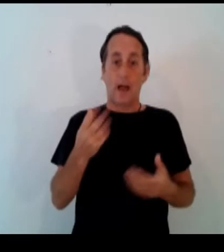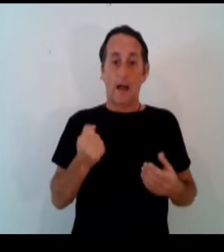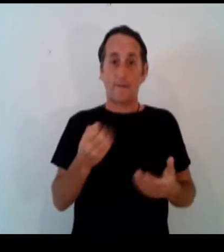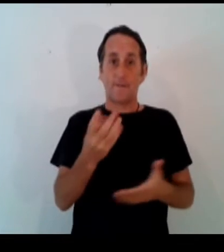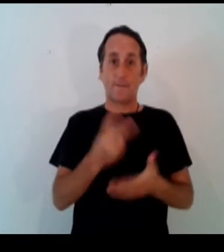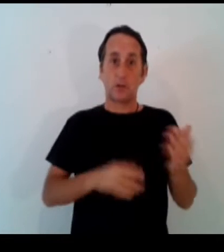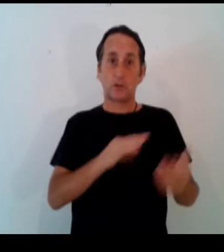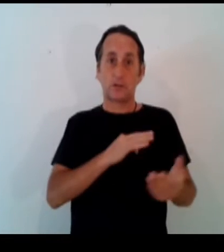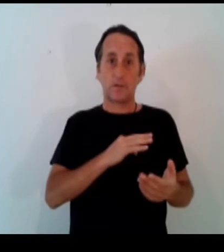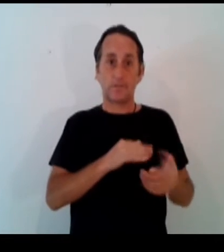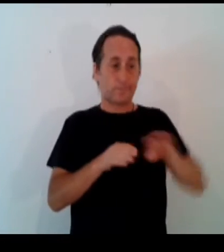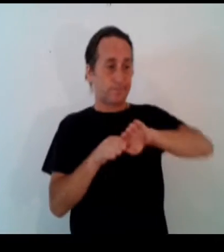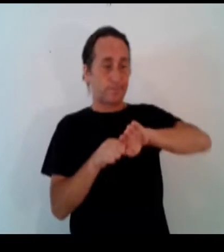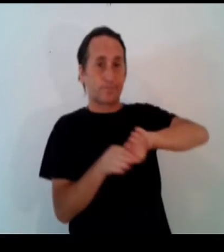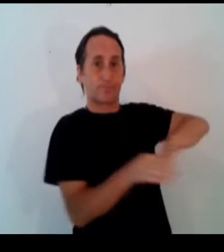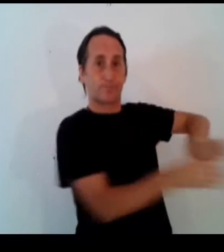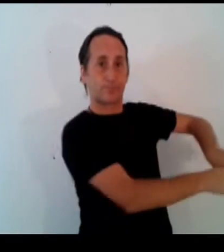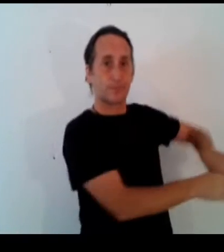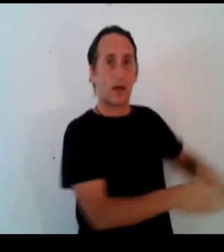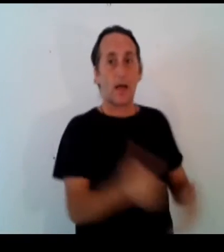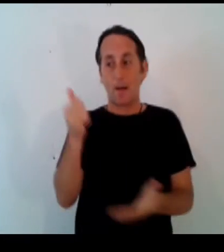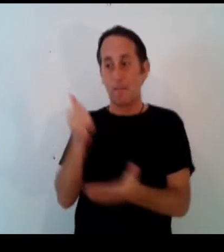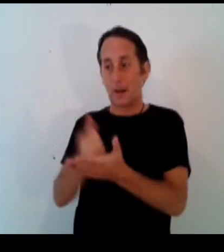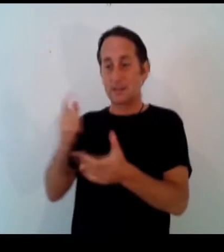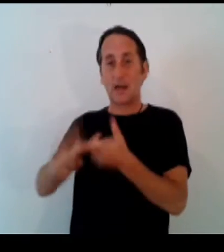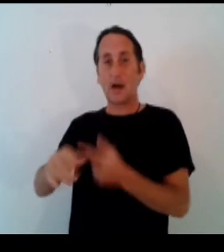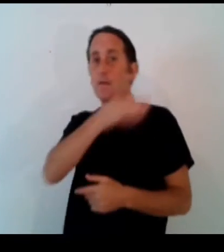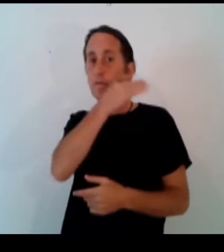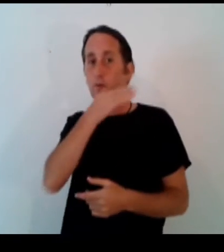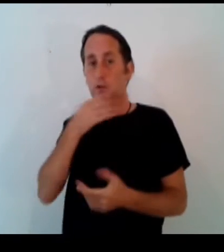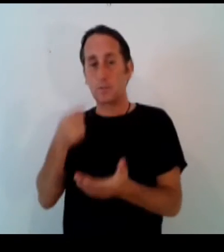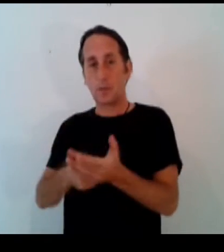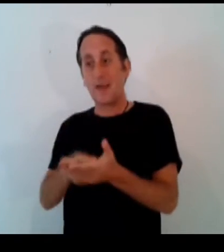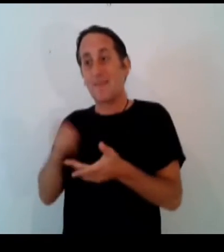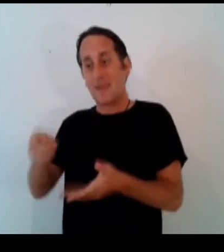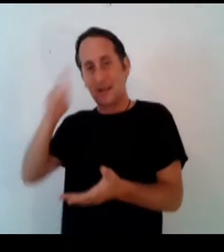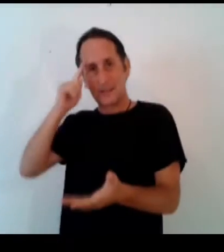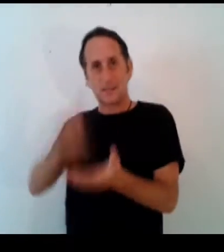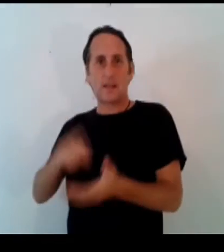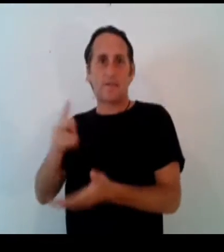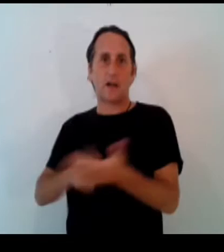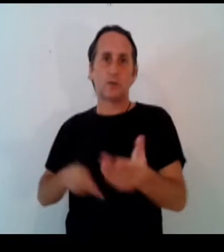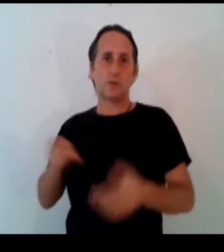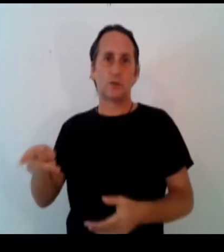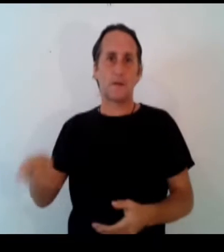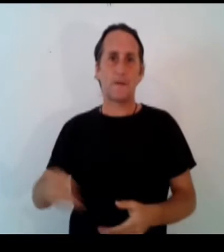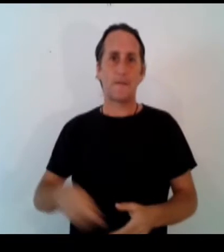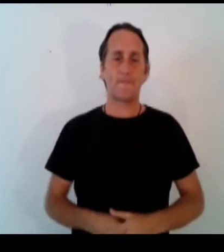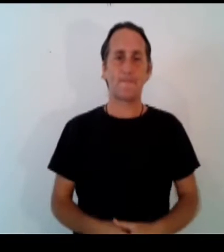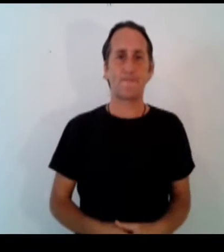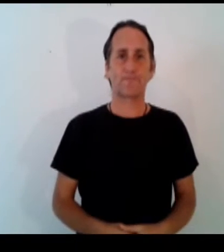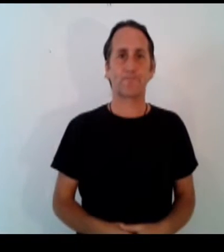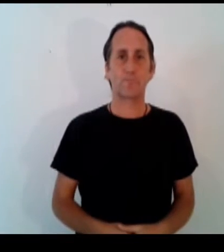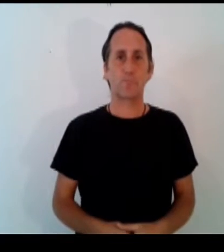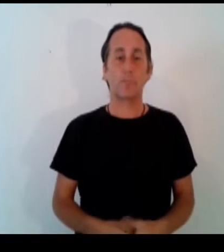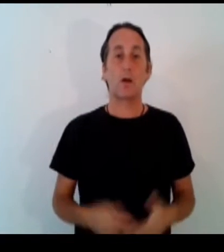Its the banks and the fraudulent money which dictates the values